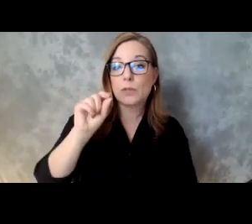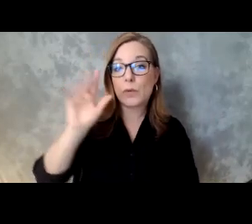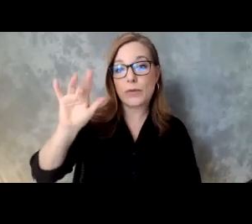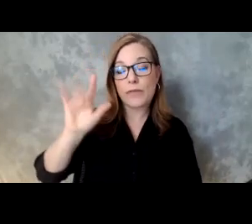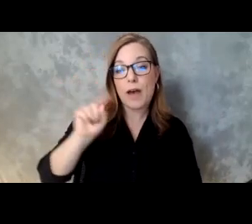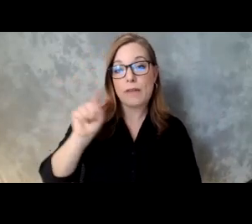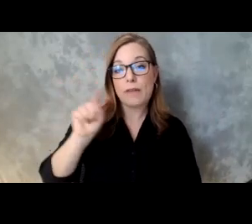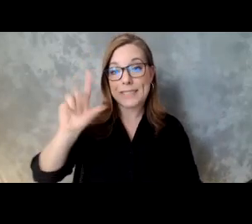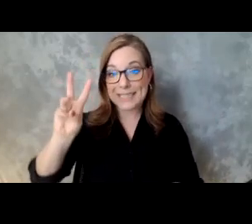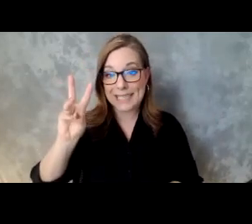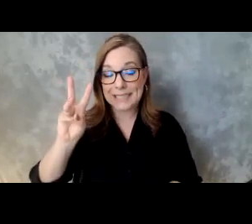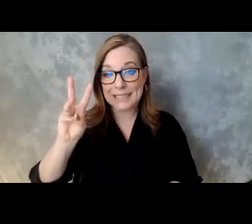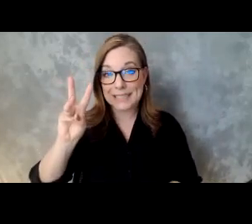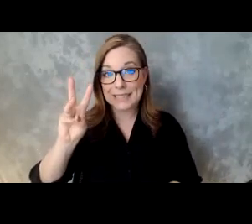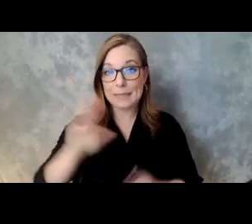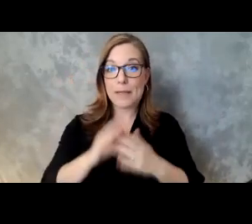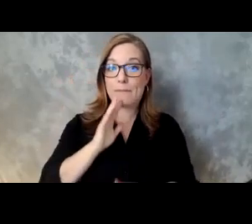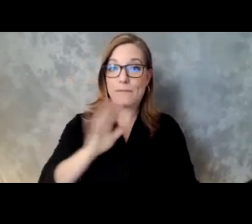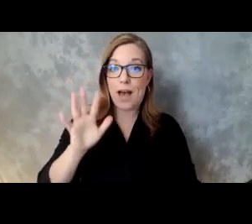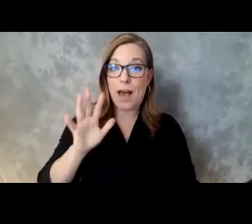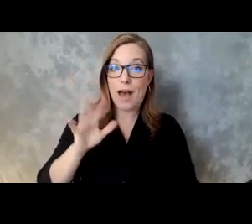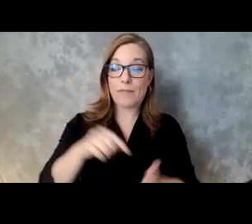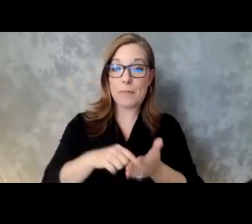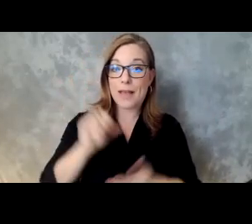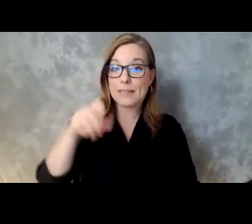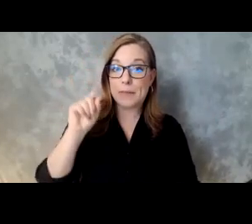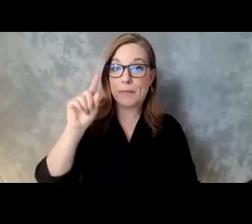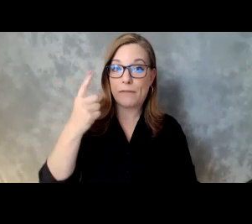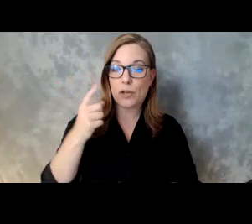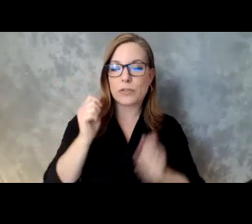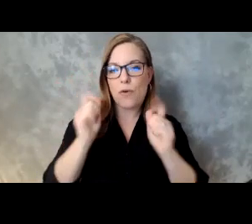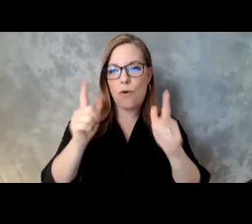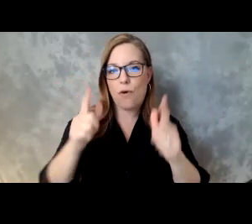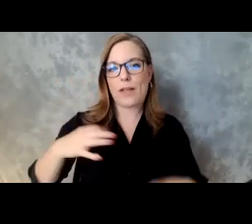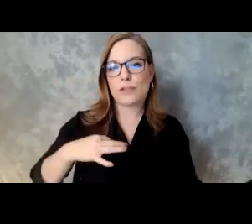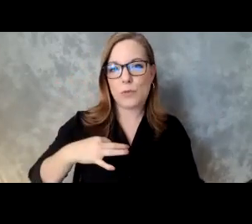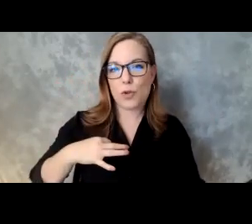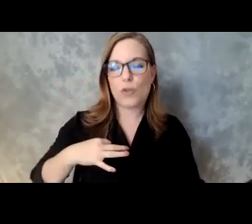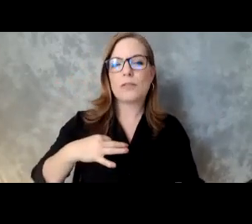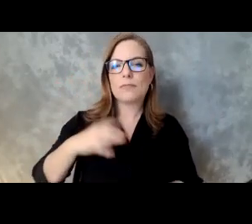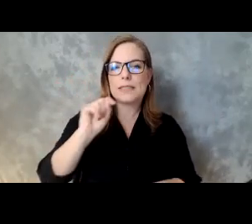they turn five by September 1 because TK is fully implemented then ETK will not exist